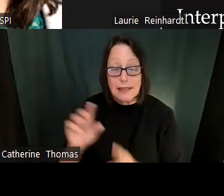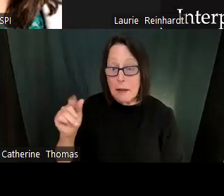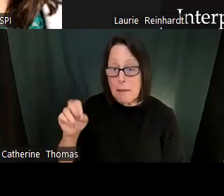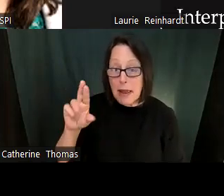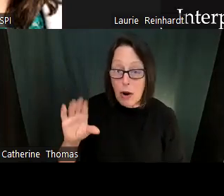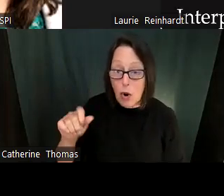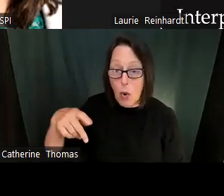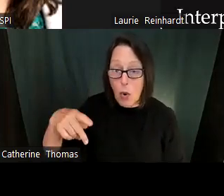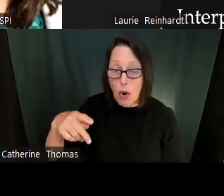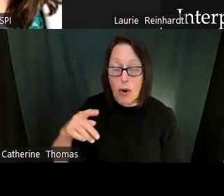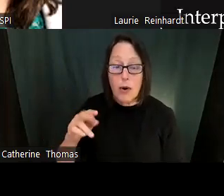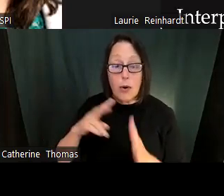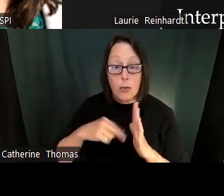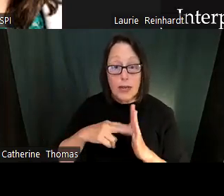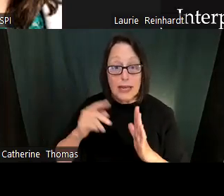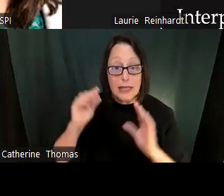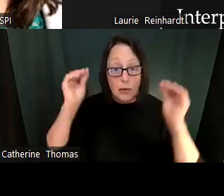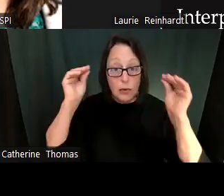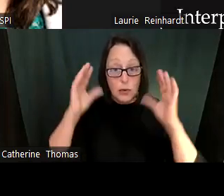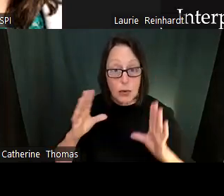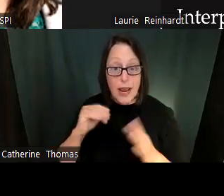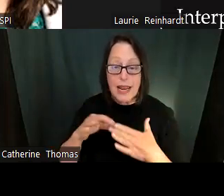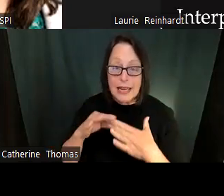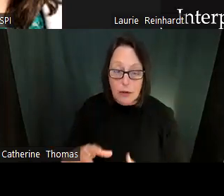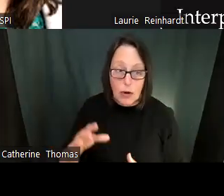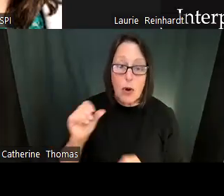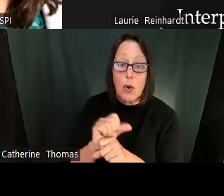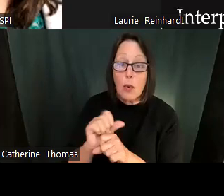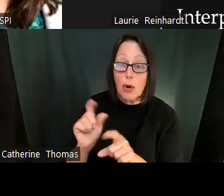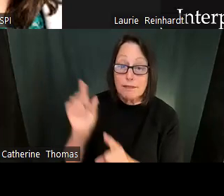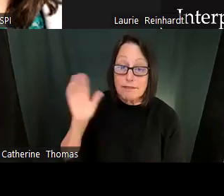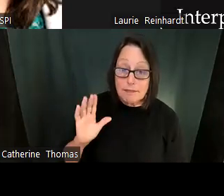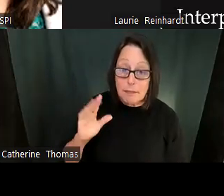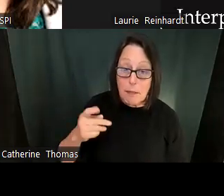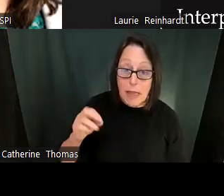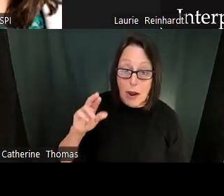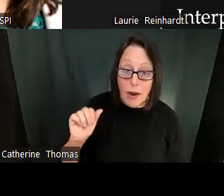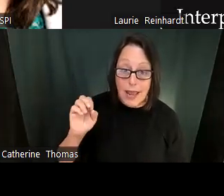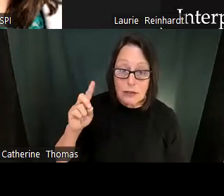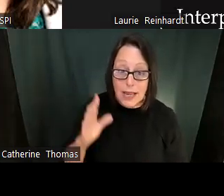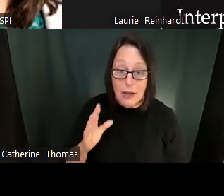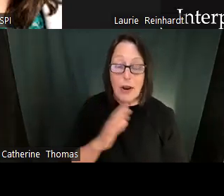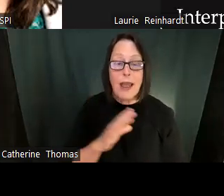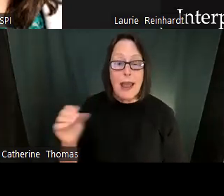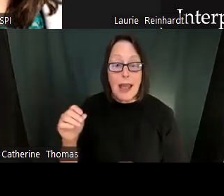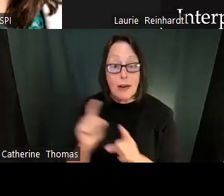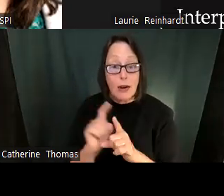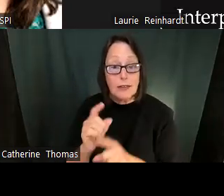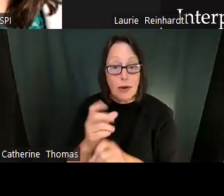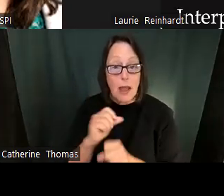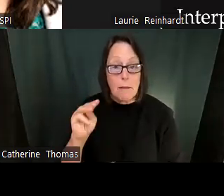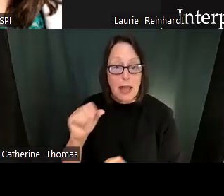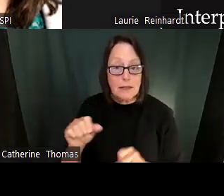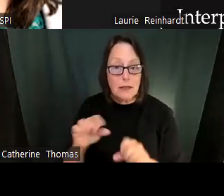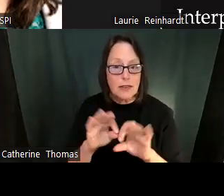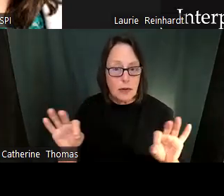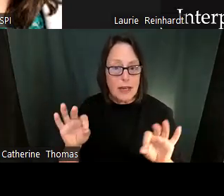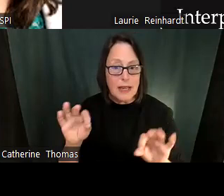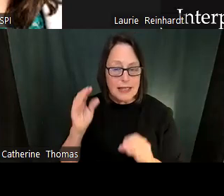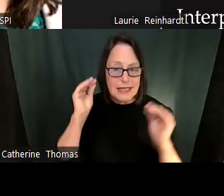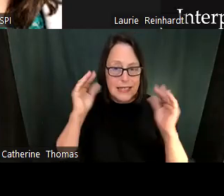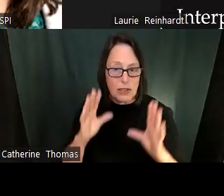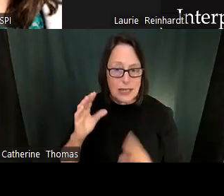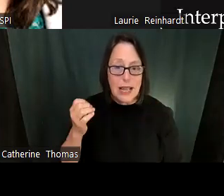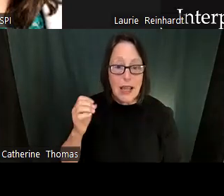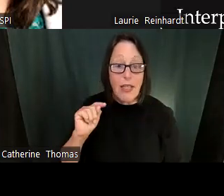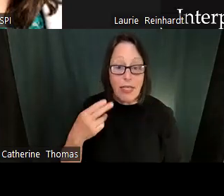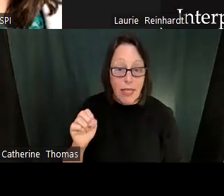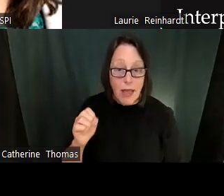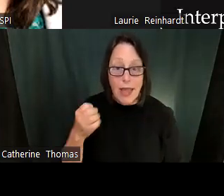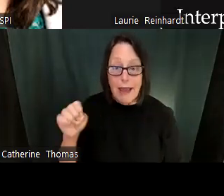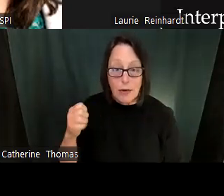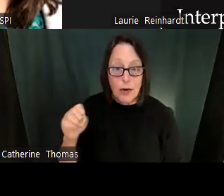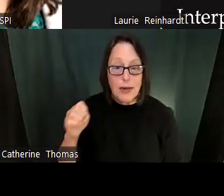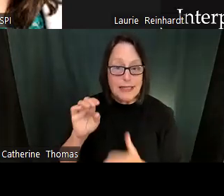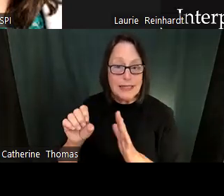Sociology. Right. St. Olaf College.